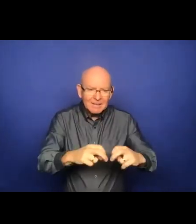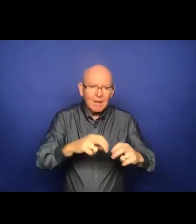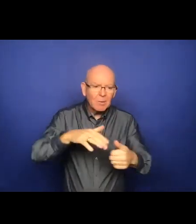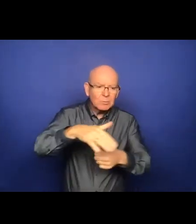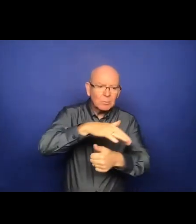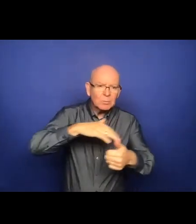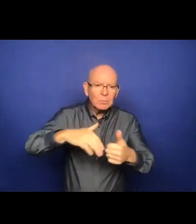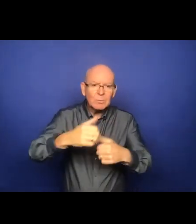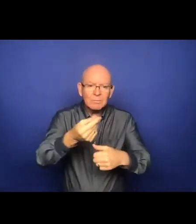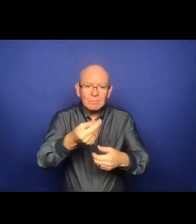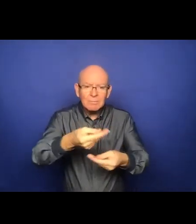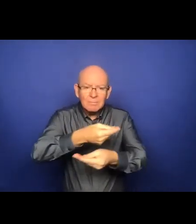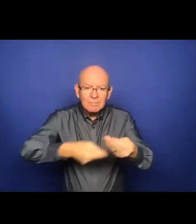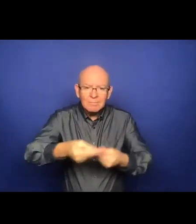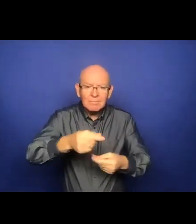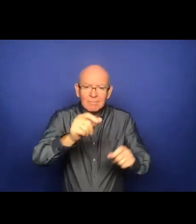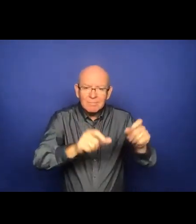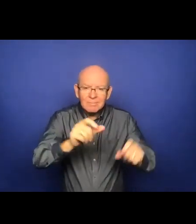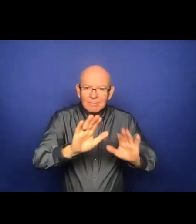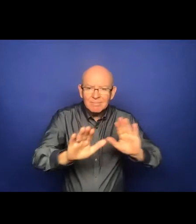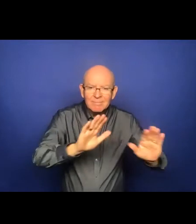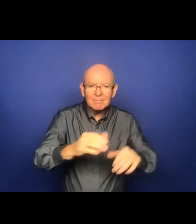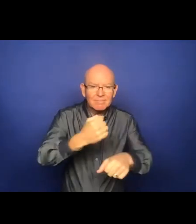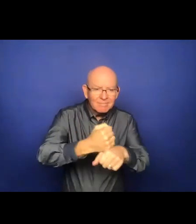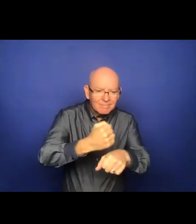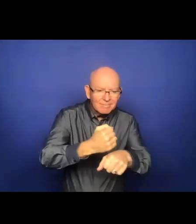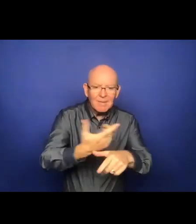in the development and humanitarian context. There is